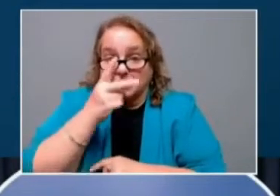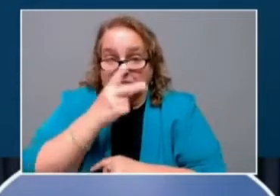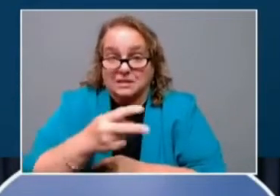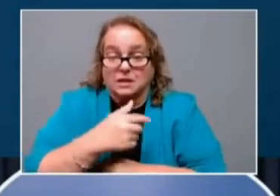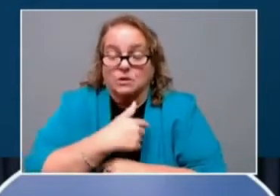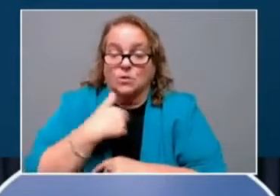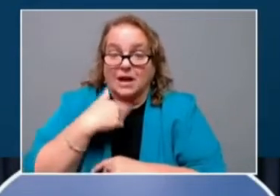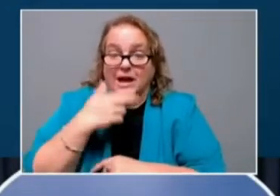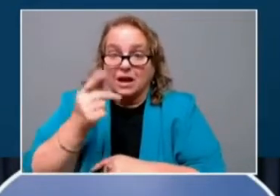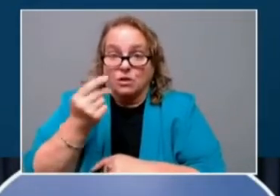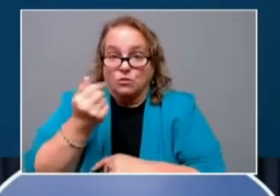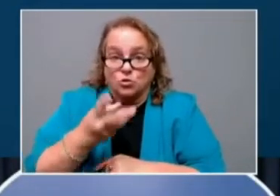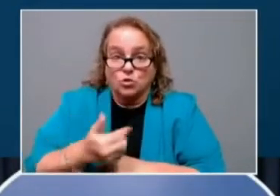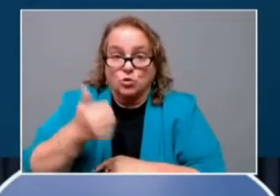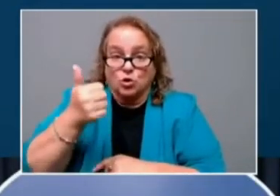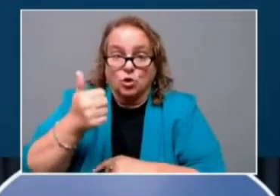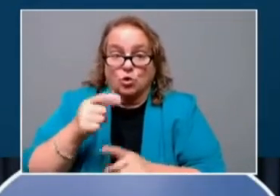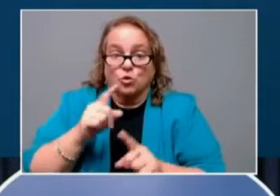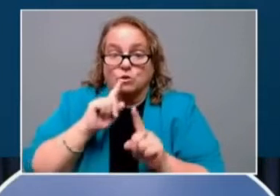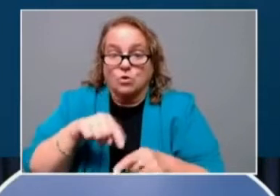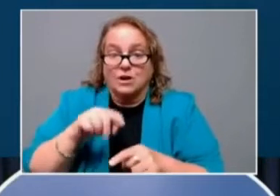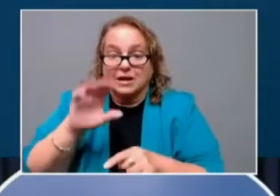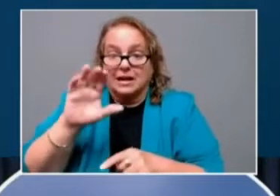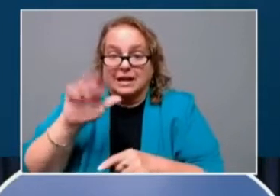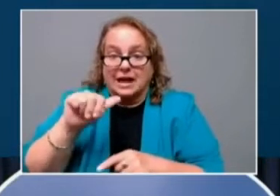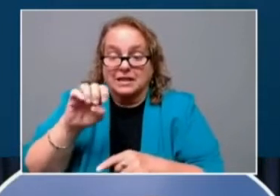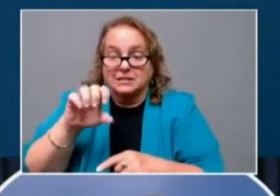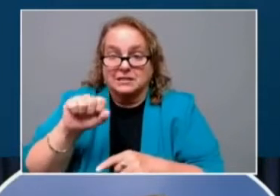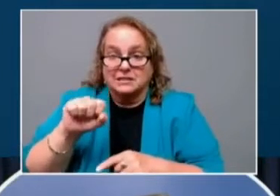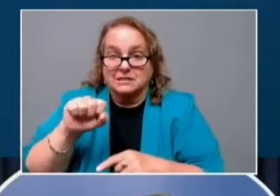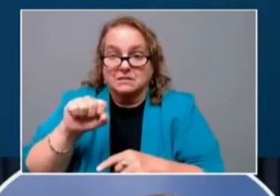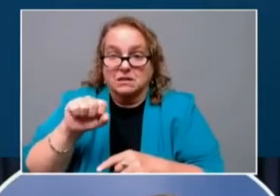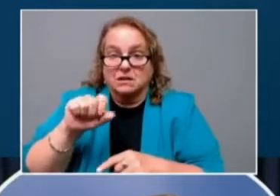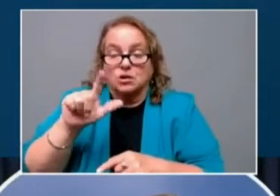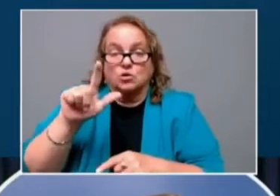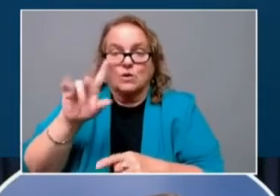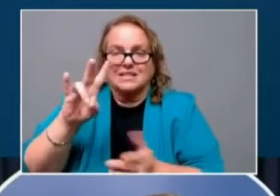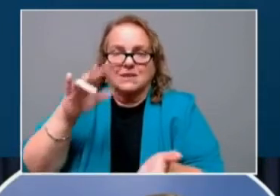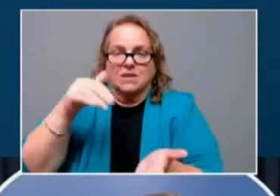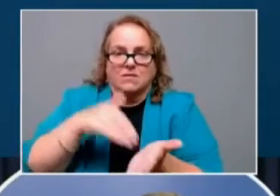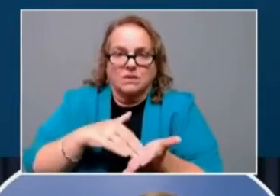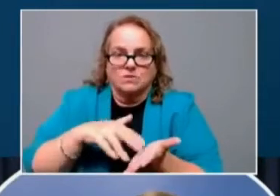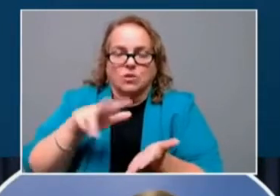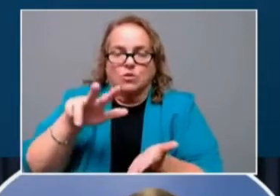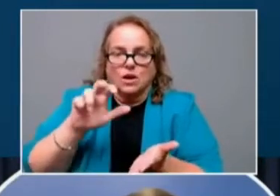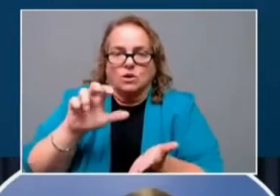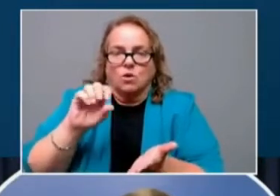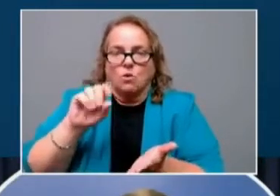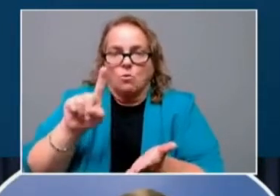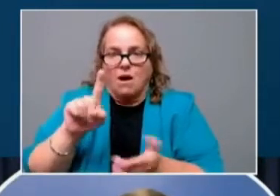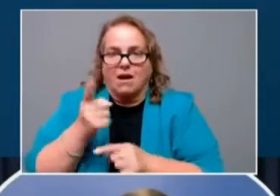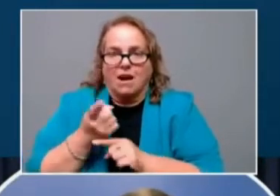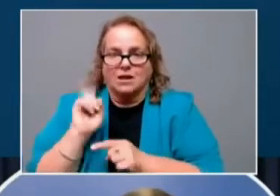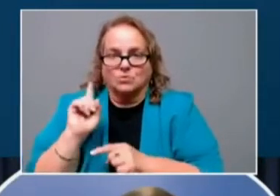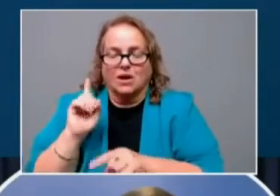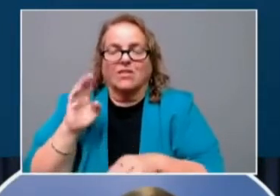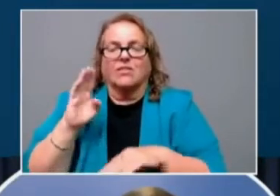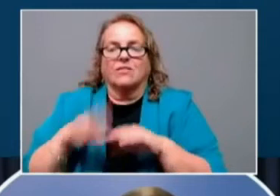reported cases at 27,000, last week than the week before folks. We we don't